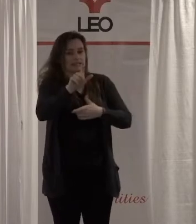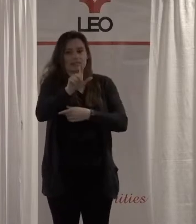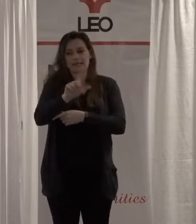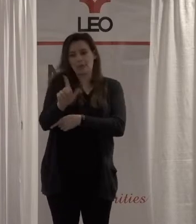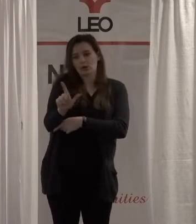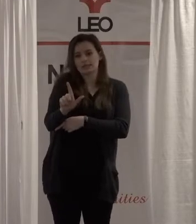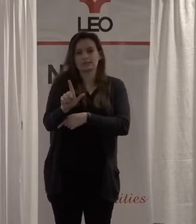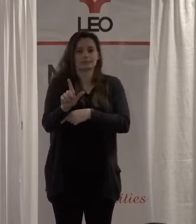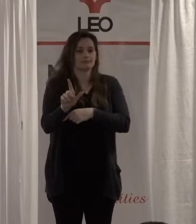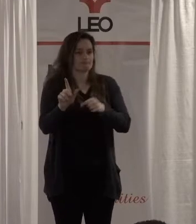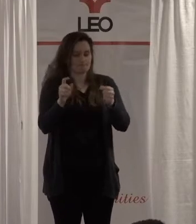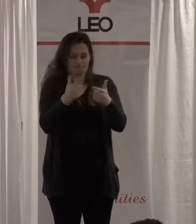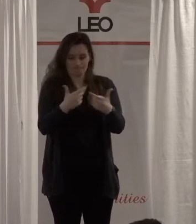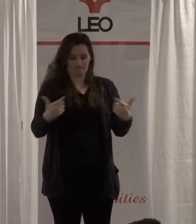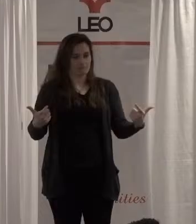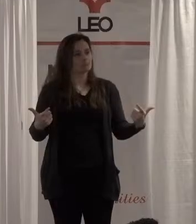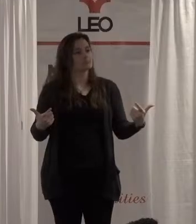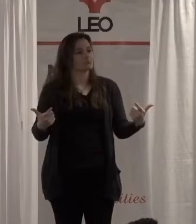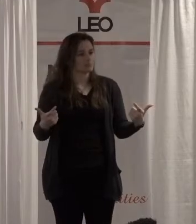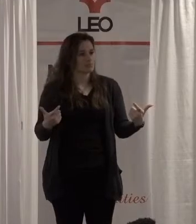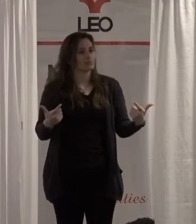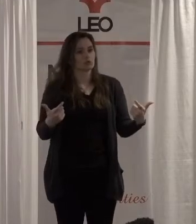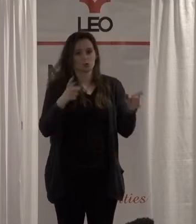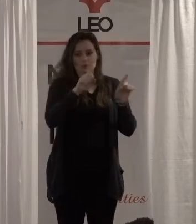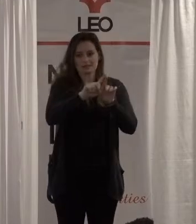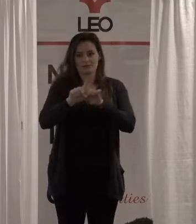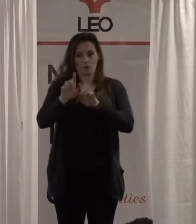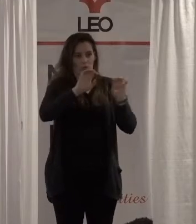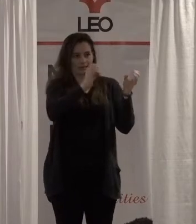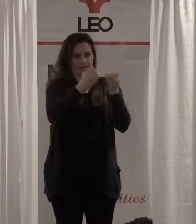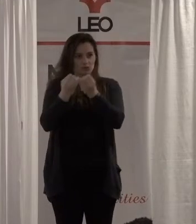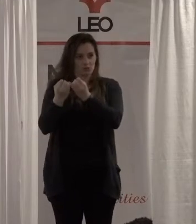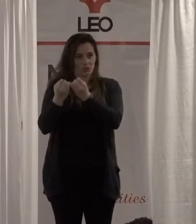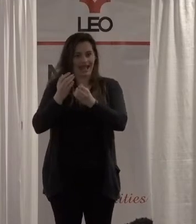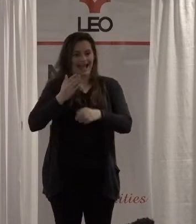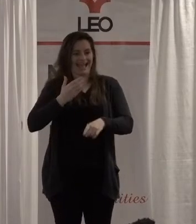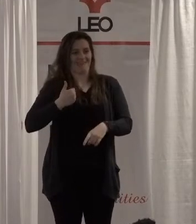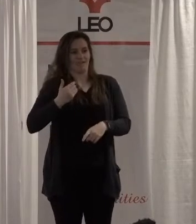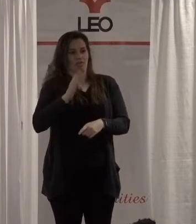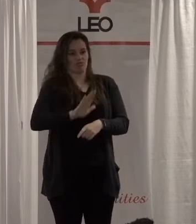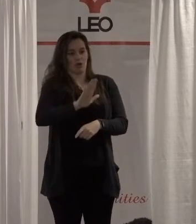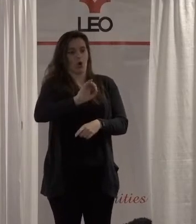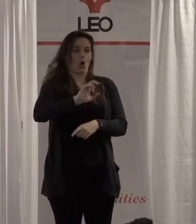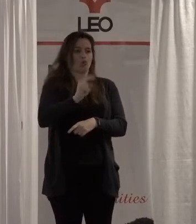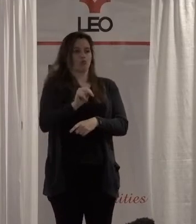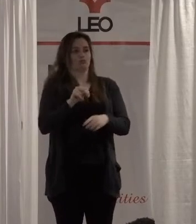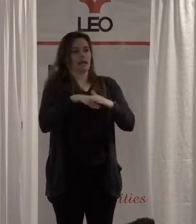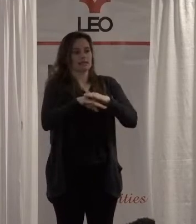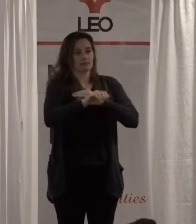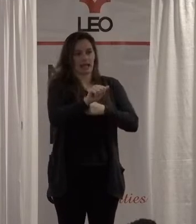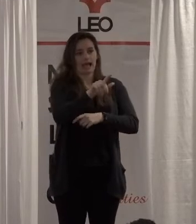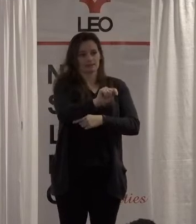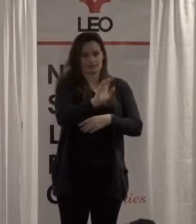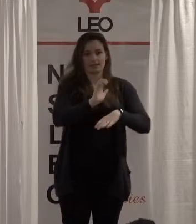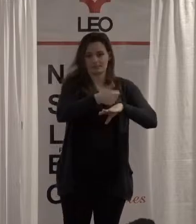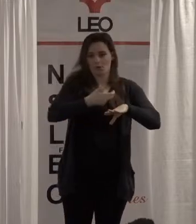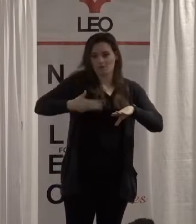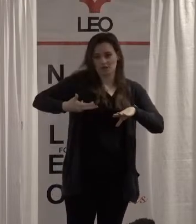SO THOSE PUBLIC SECTOR ORGANIZATIONS HAVE THEIR OWN THE ACCESSIBILITY PLANS IN PLACE TO ENSURE THEIR SERVICES ARE ACCESSIBLE